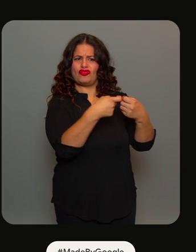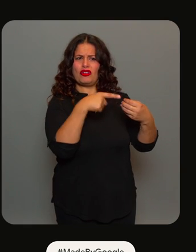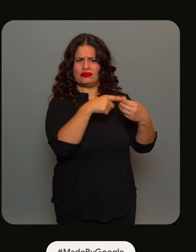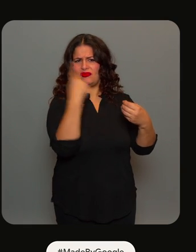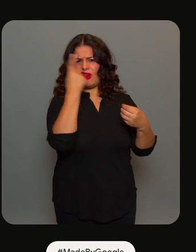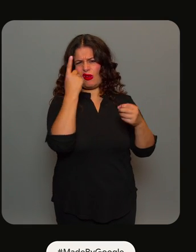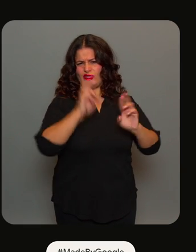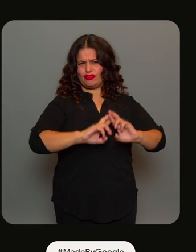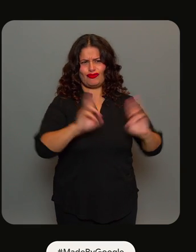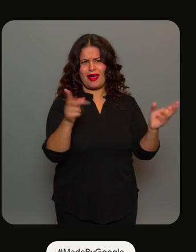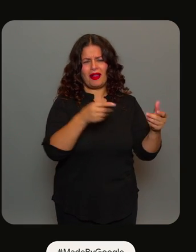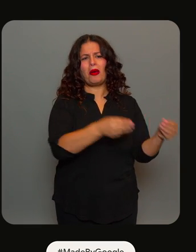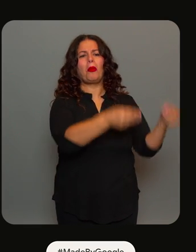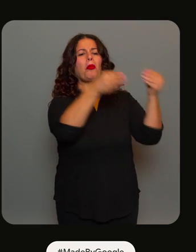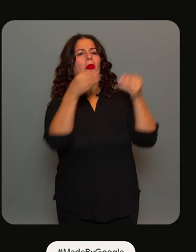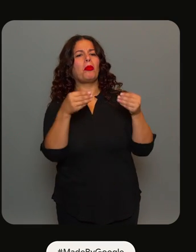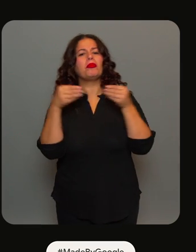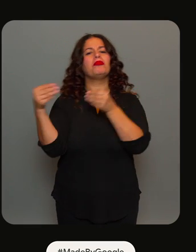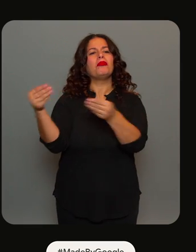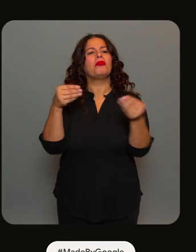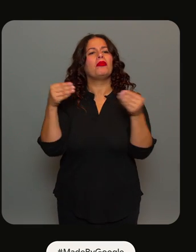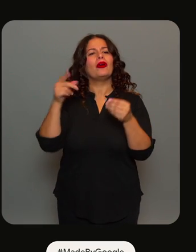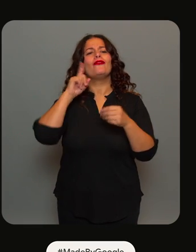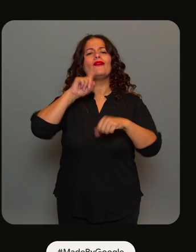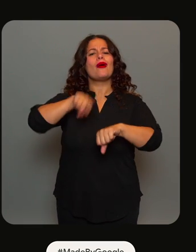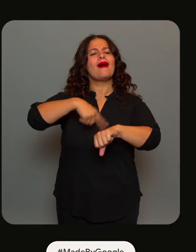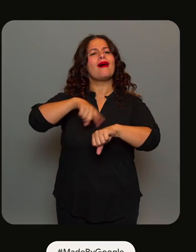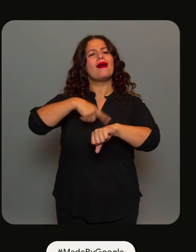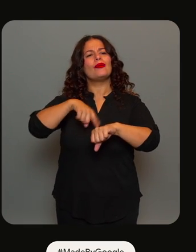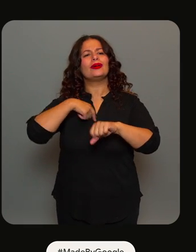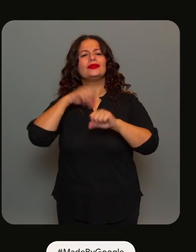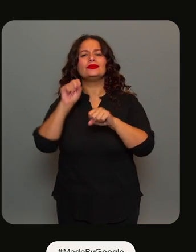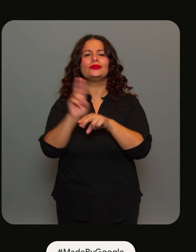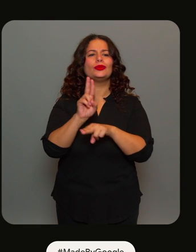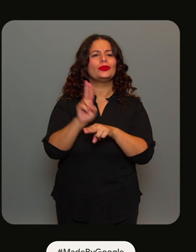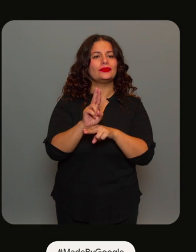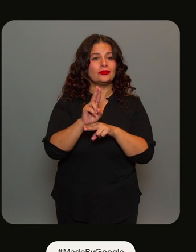hours of entertainment. Now, we took special care to tuning the magnets so you can